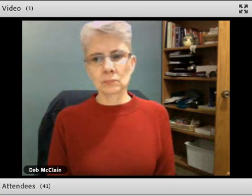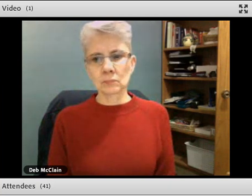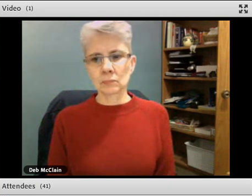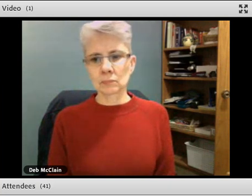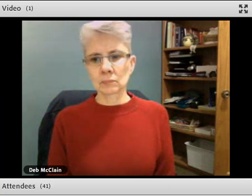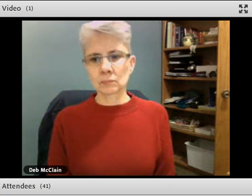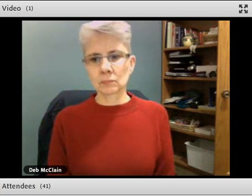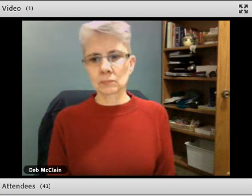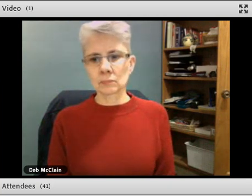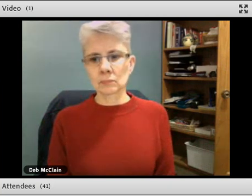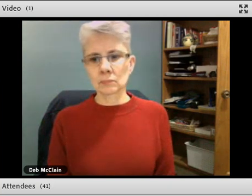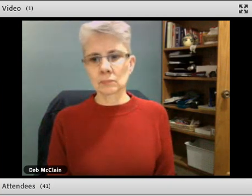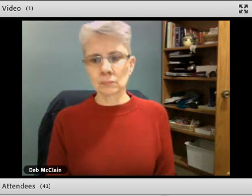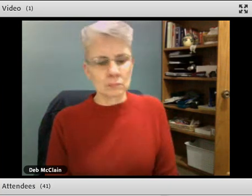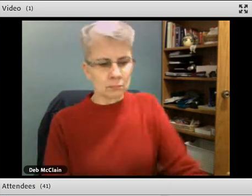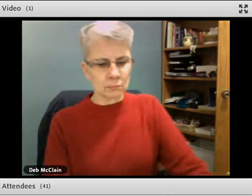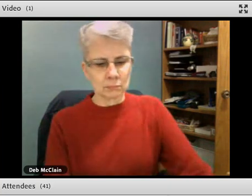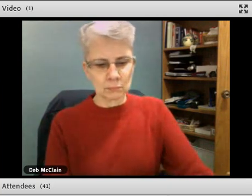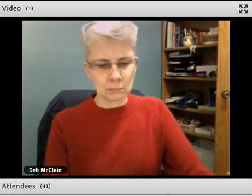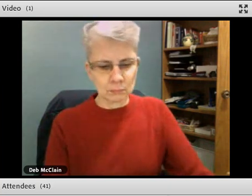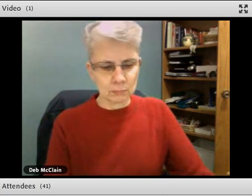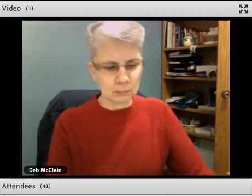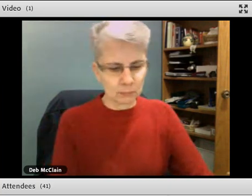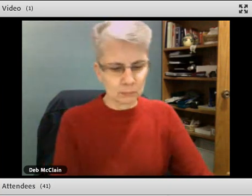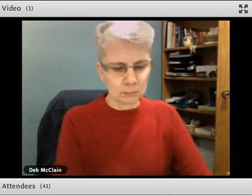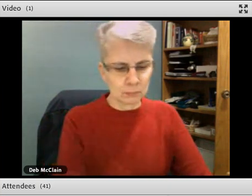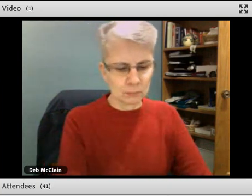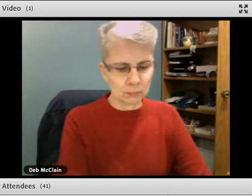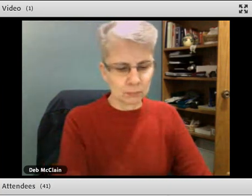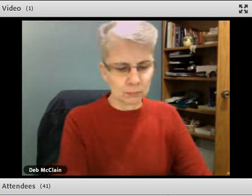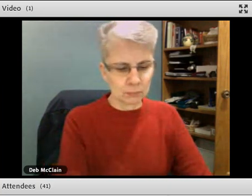Okay. And, Maurine, I'm not sure if you can hear me.